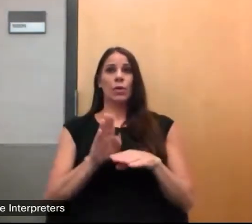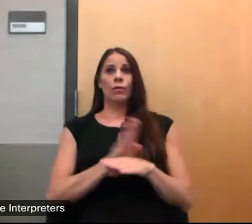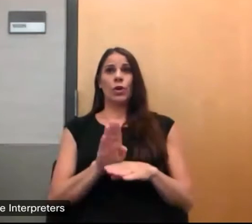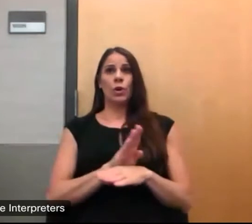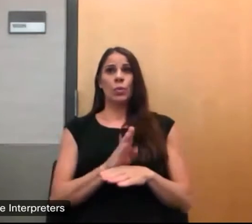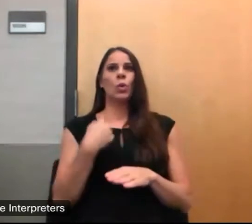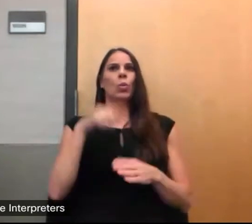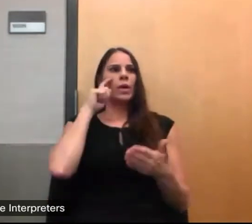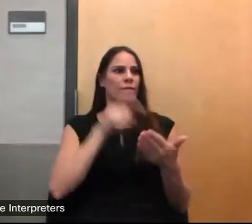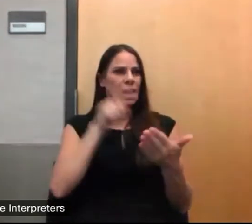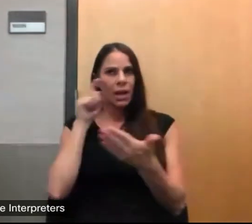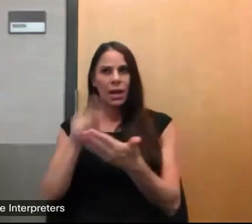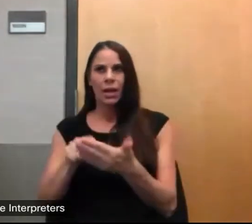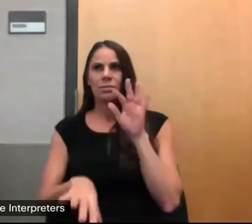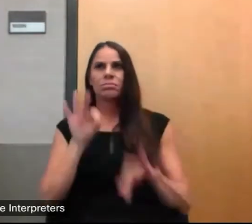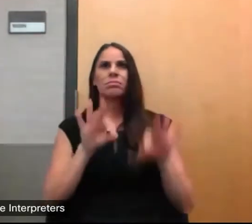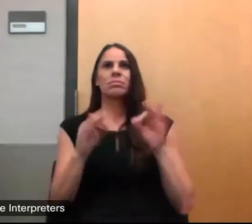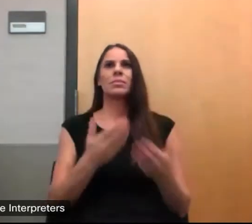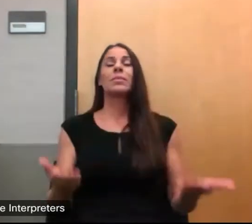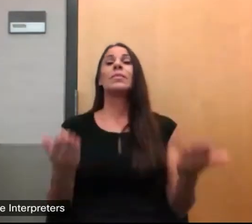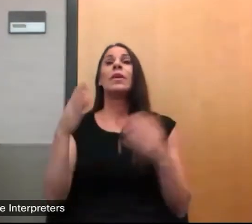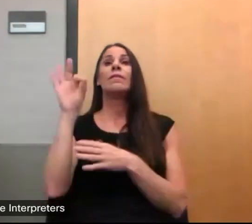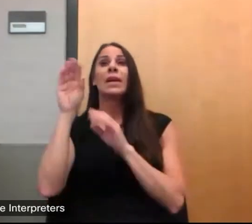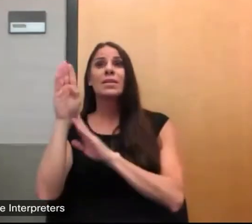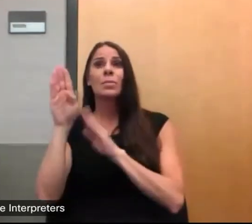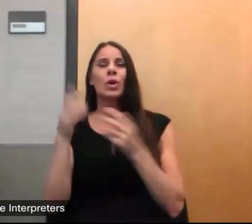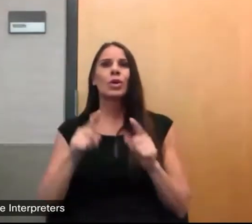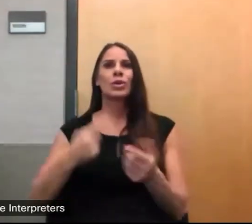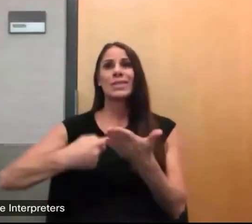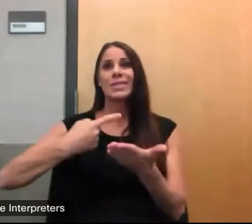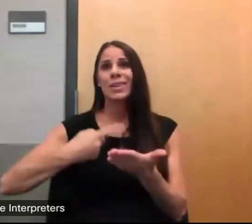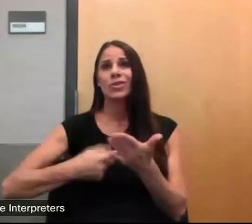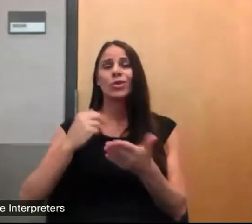um, you know, Facebook is in discussions and comments are often a preview of what's going